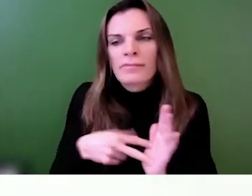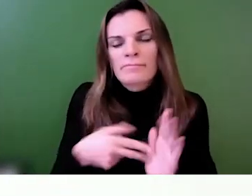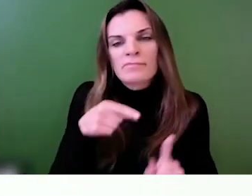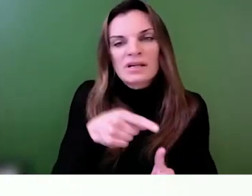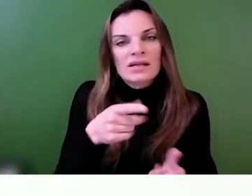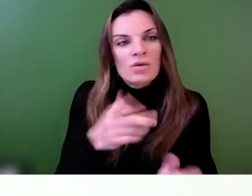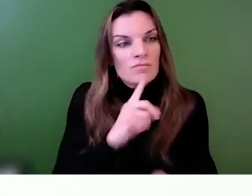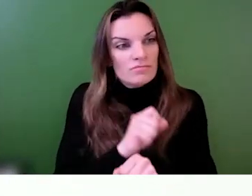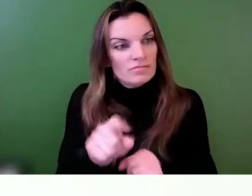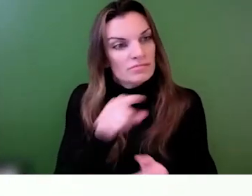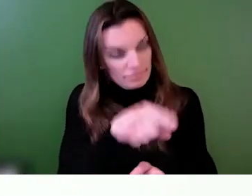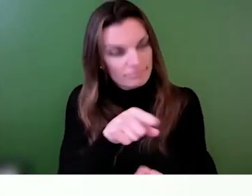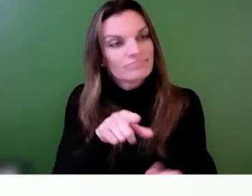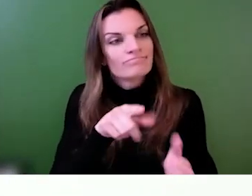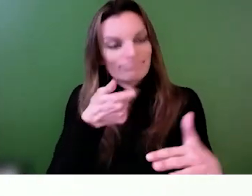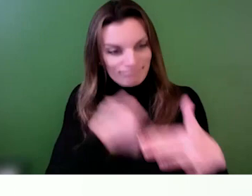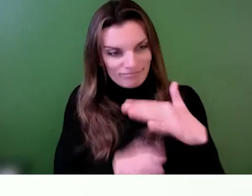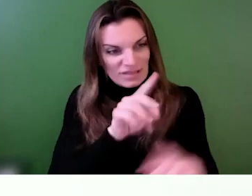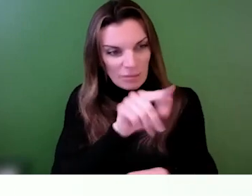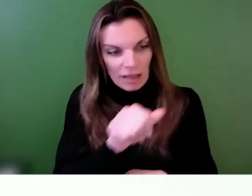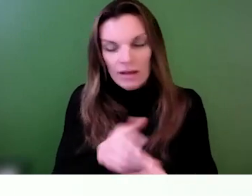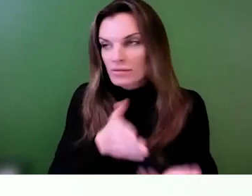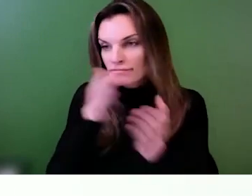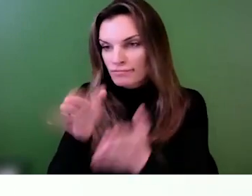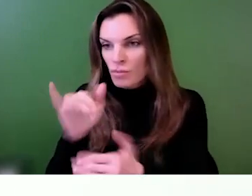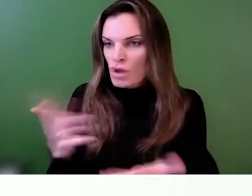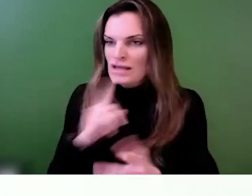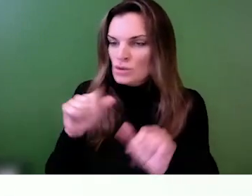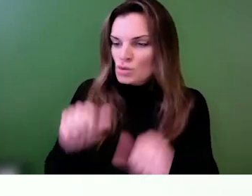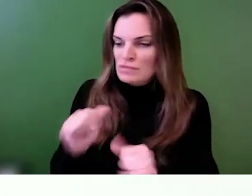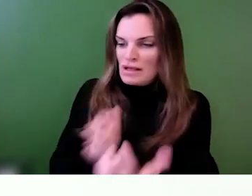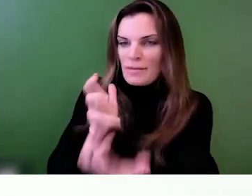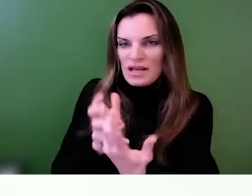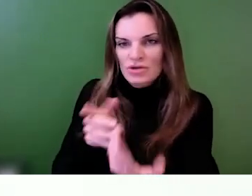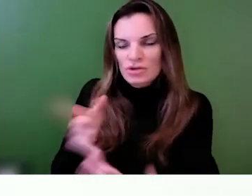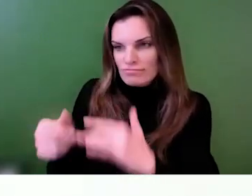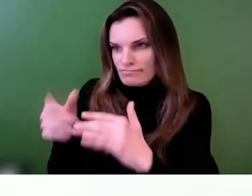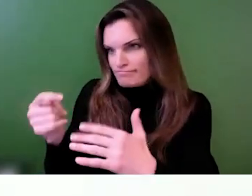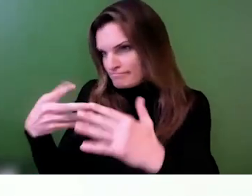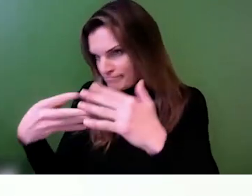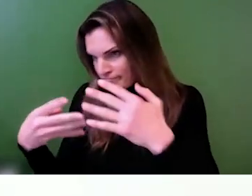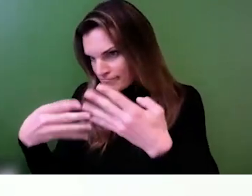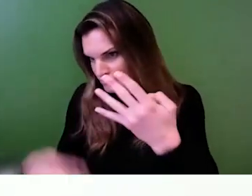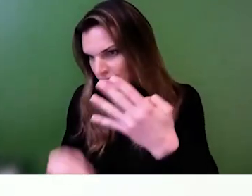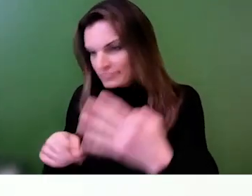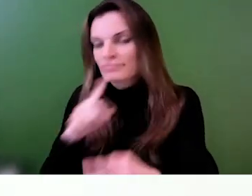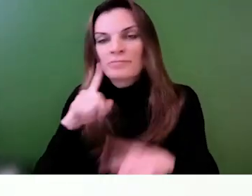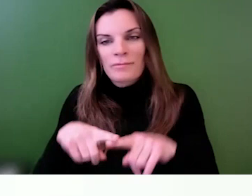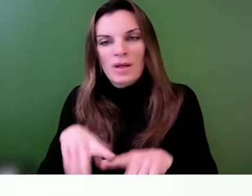is a reasonable accommodation and the whole process in between is very customized to the particular person. And the law